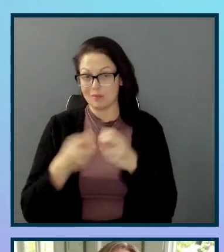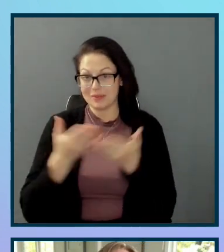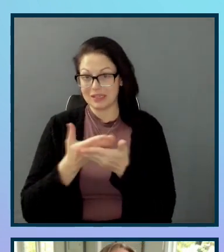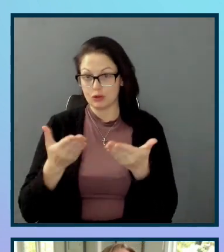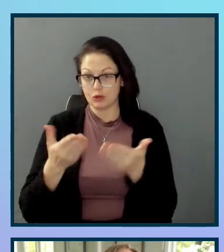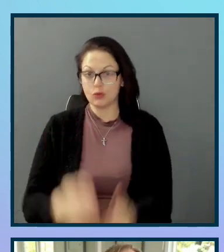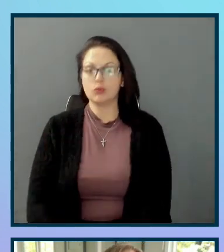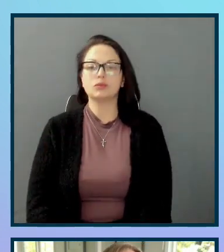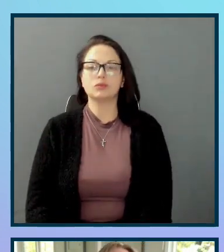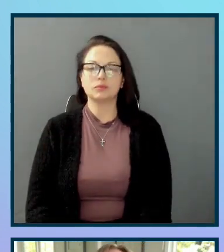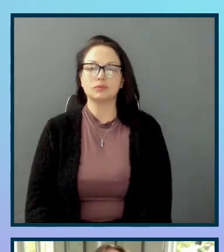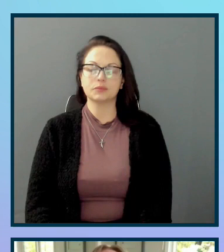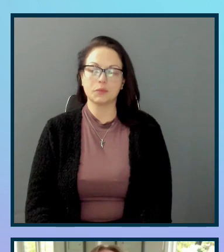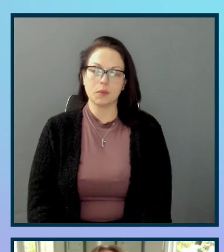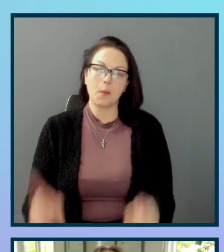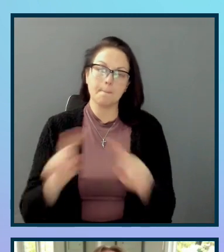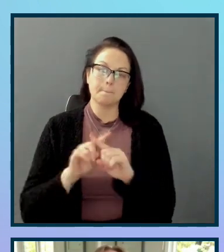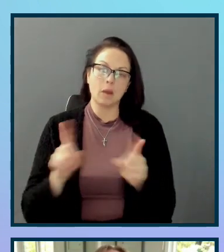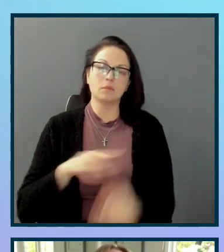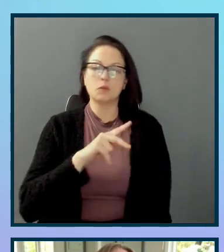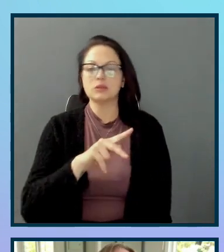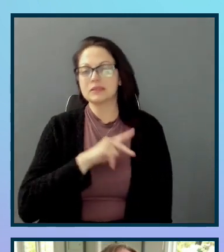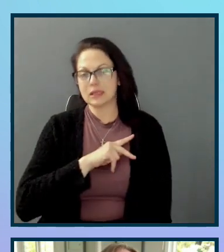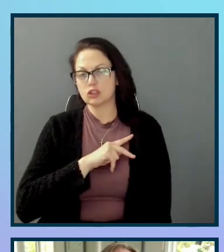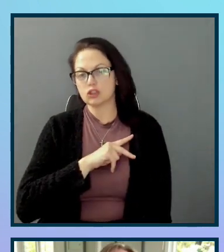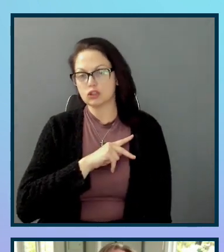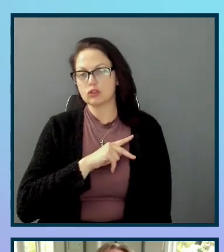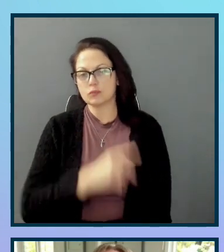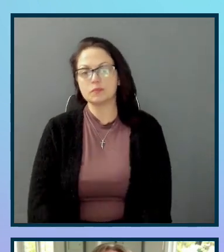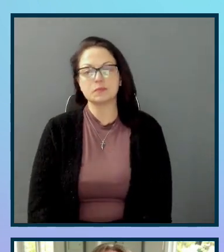but personalization of one,